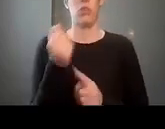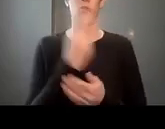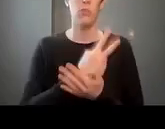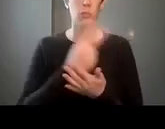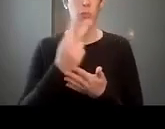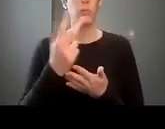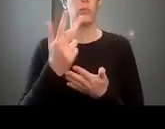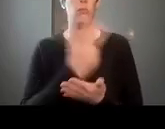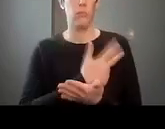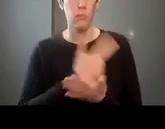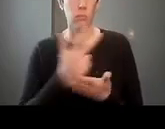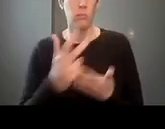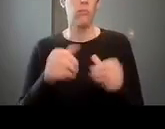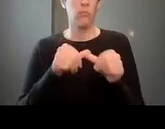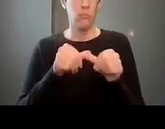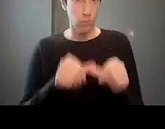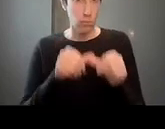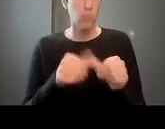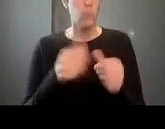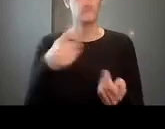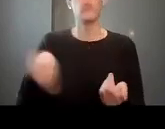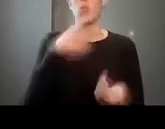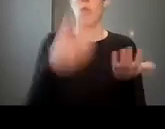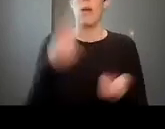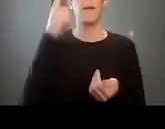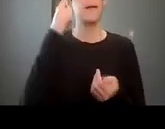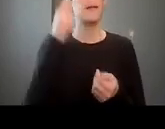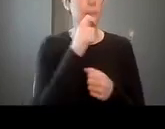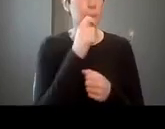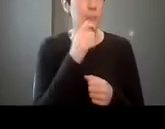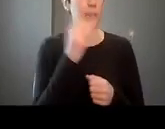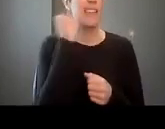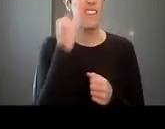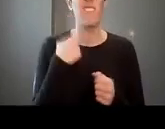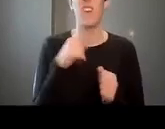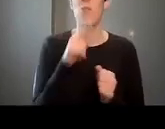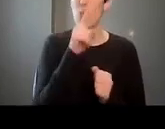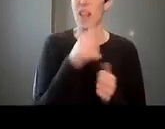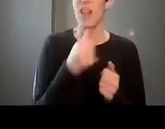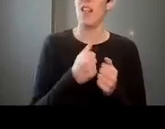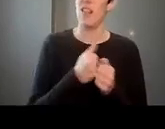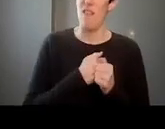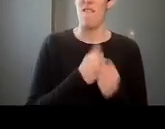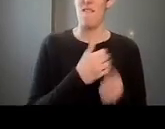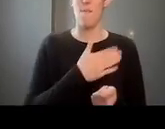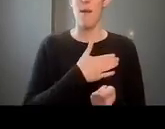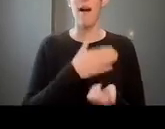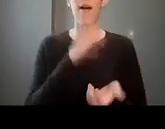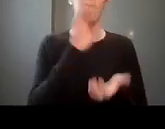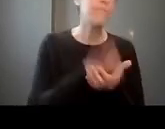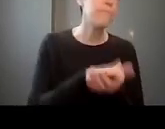my partner, my spouse. if I really loved really loved my family. If I really loved my parent wouldn't I just want to spend my partner, my spouse. if I really loved every waking moment with them. And the my parent wouldn't I just want to spend